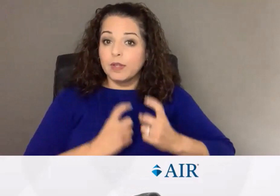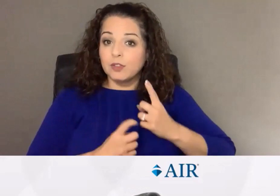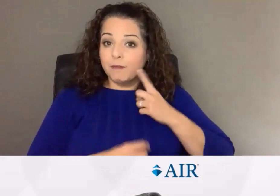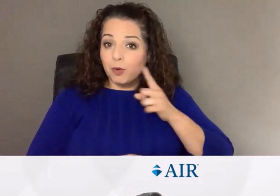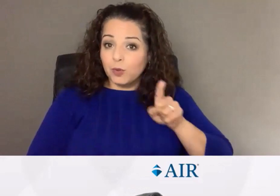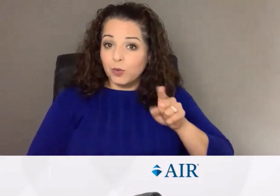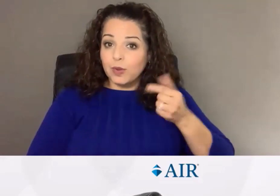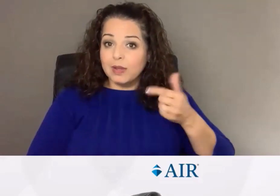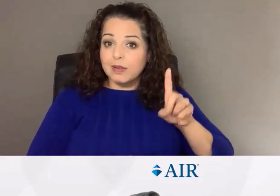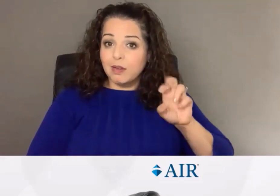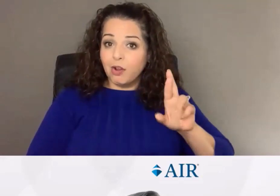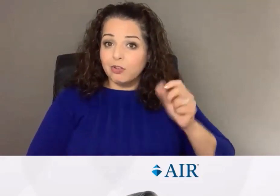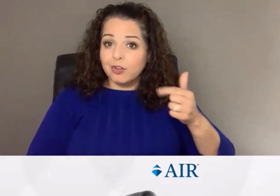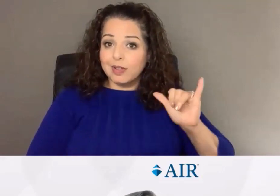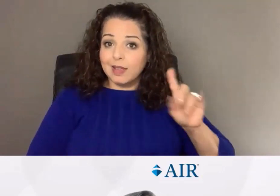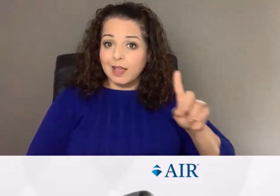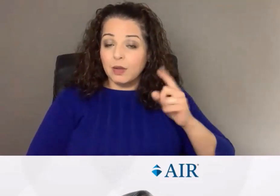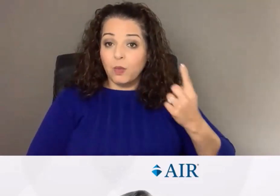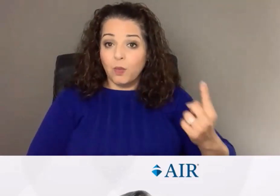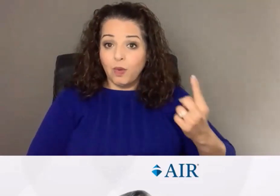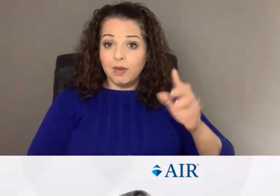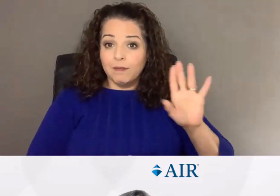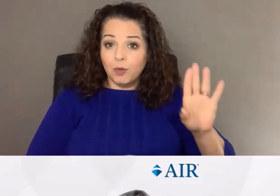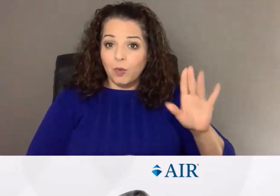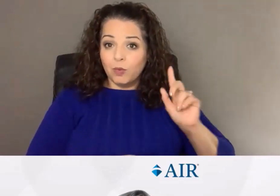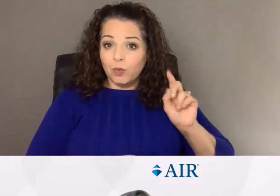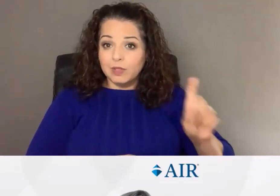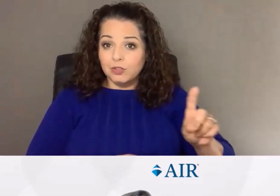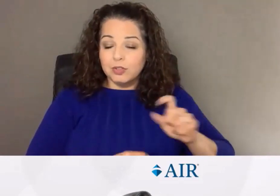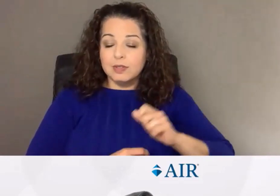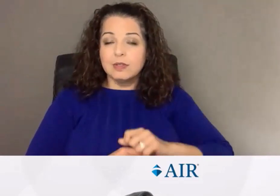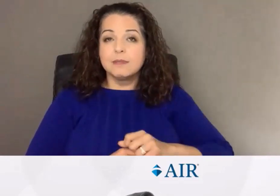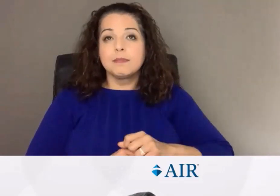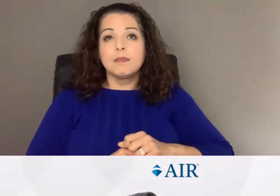And so one of them is, do knowledge brokers